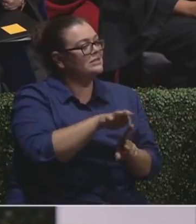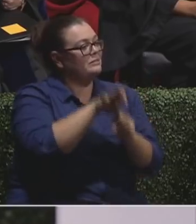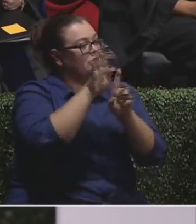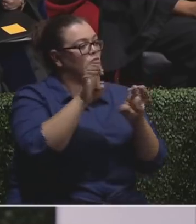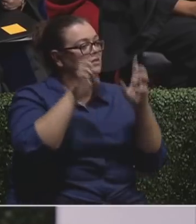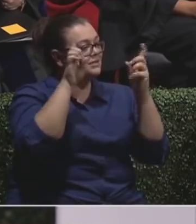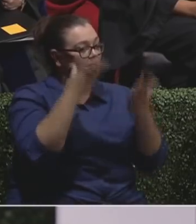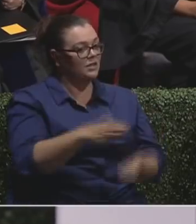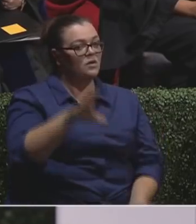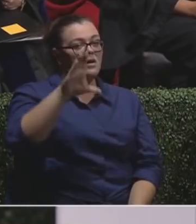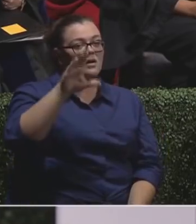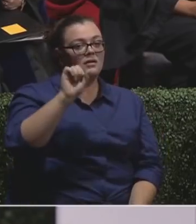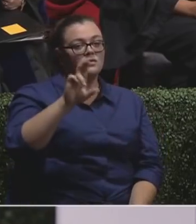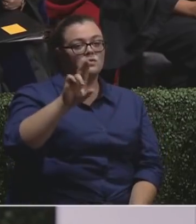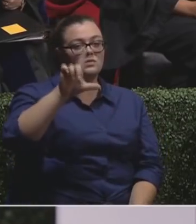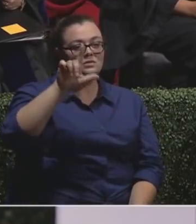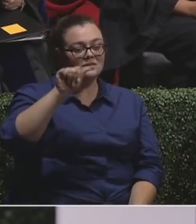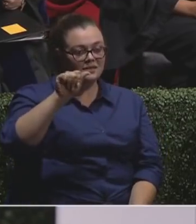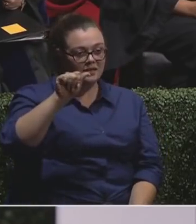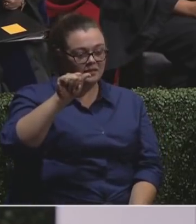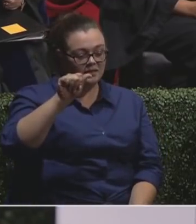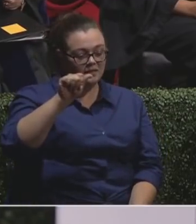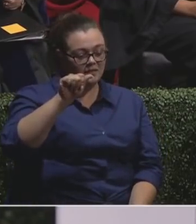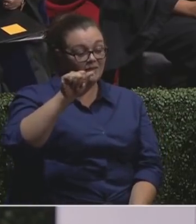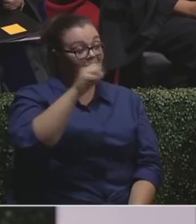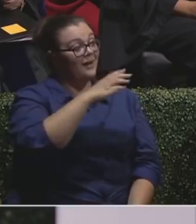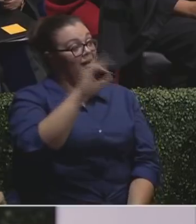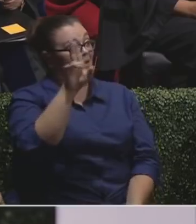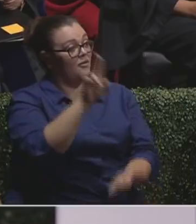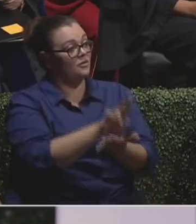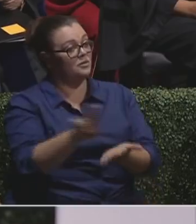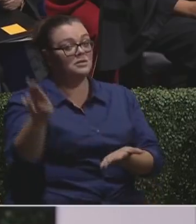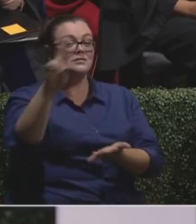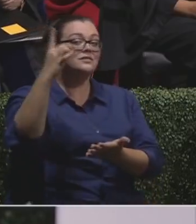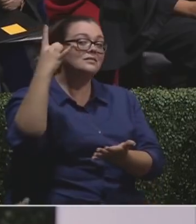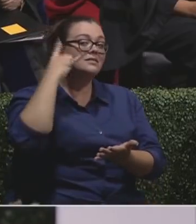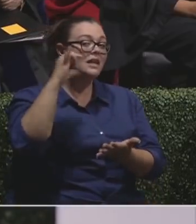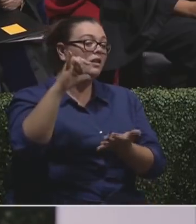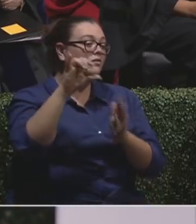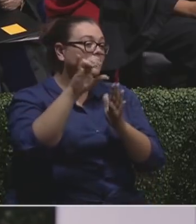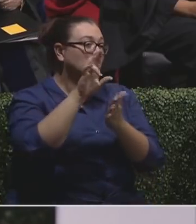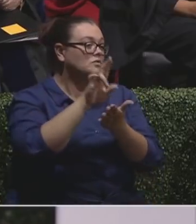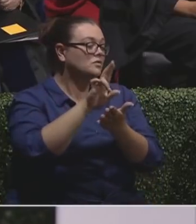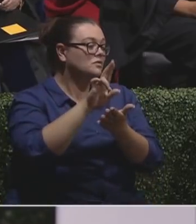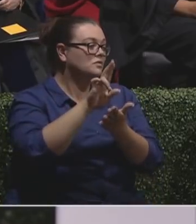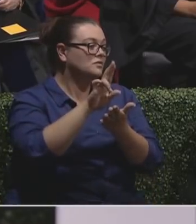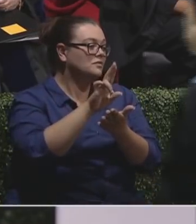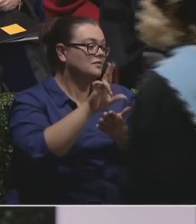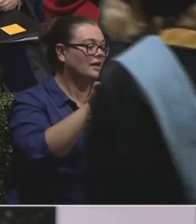THE CANDIDATES FOR THE JOINT DOCTOR OF PHILOSOPHY DEGREE IN SPECIAL EDUCATION AT CALIFORNIA STATE UNIVERSITY, LOS ANGELES